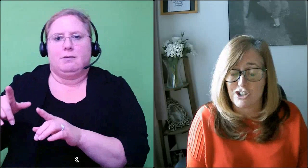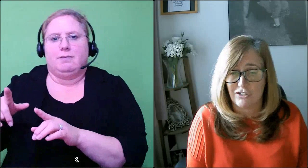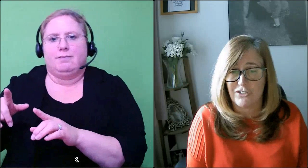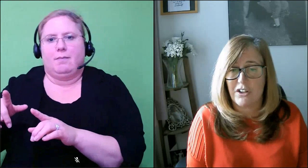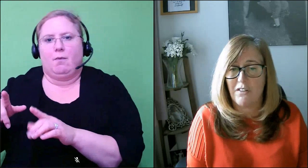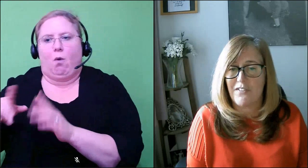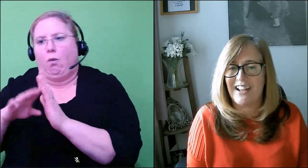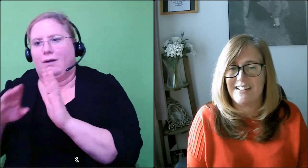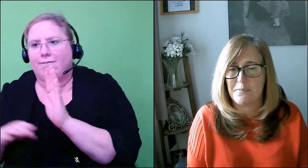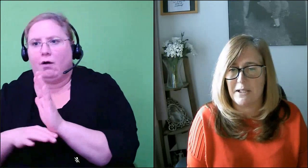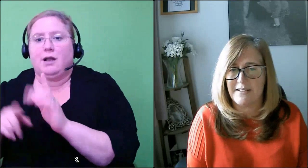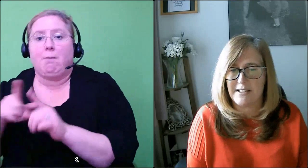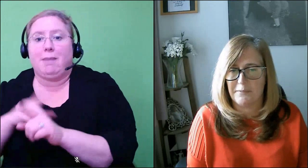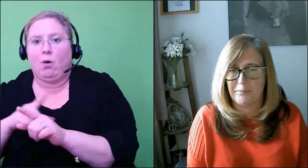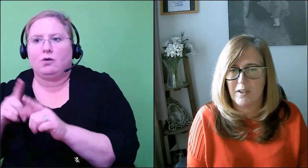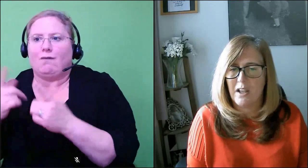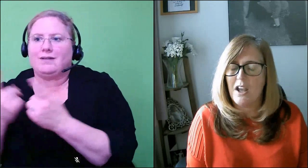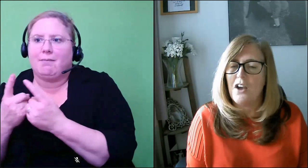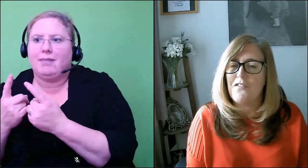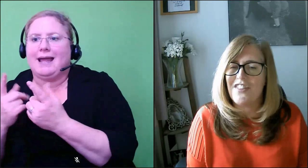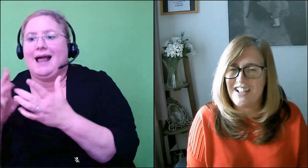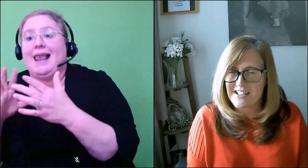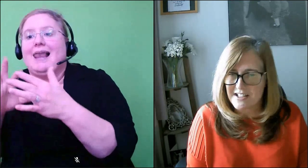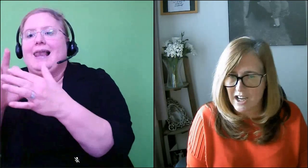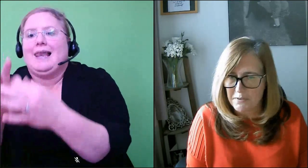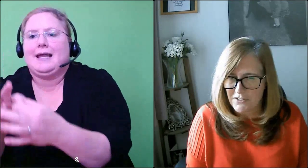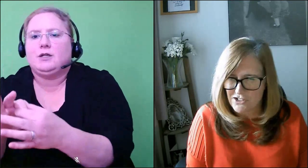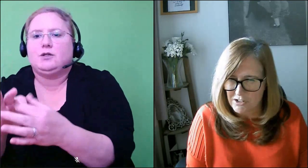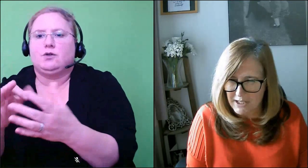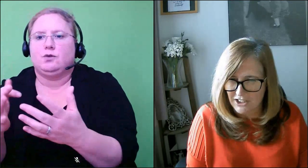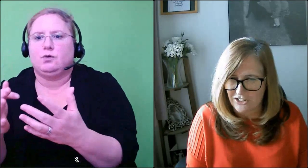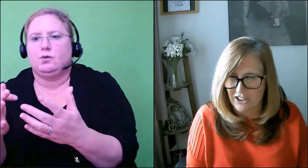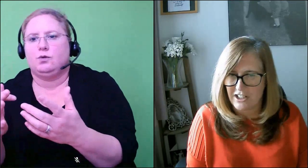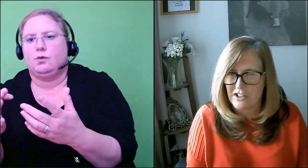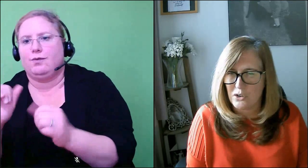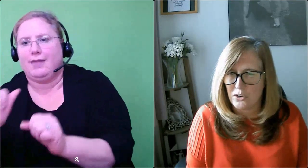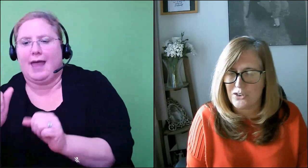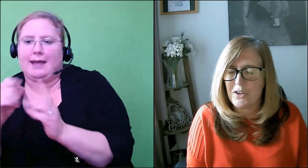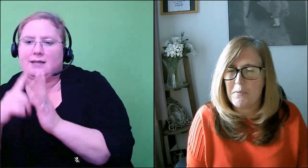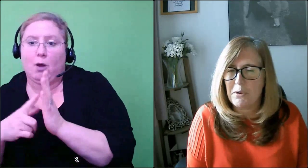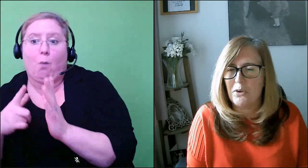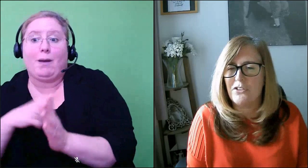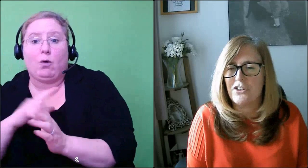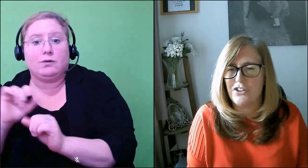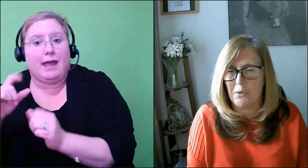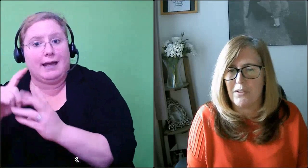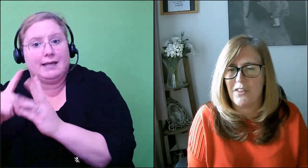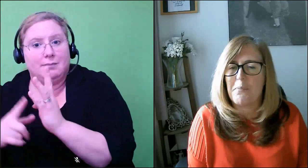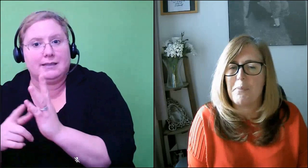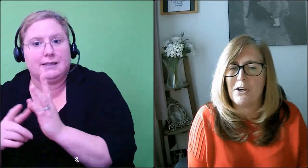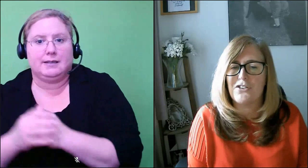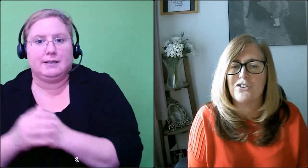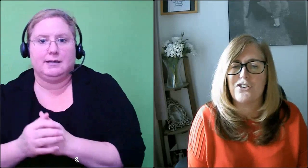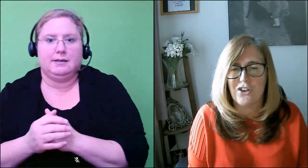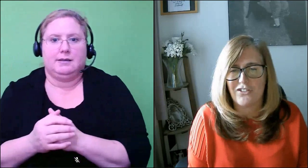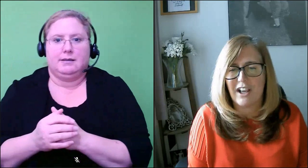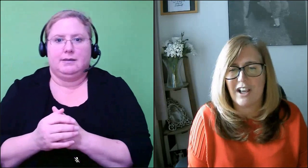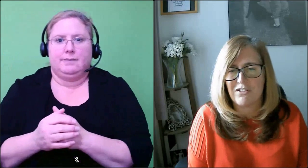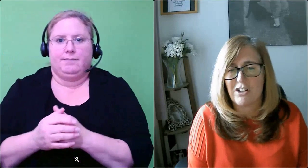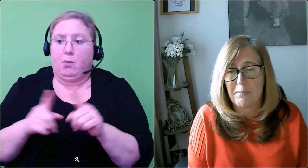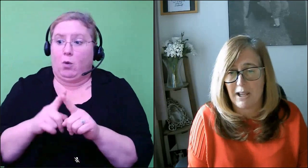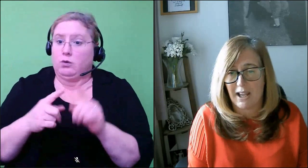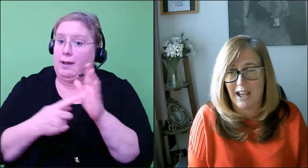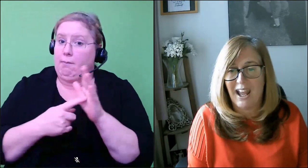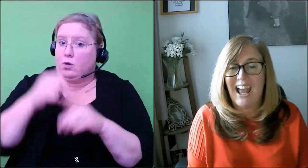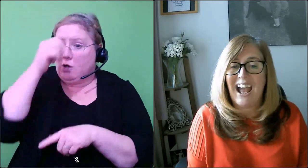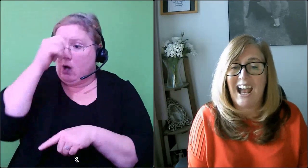This type of discrimination is also important to note that the person does not have to compare